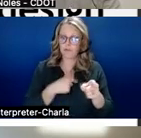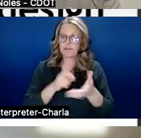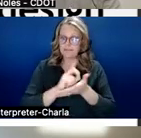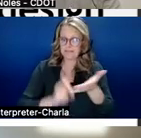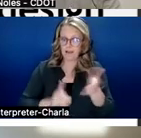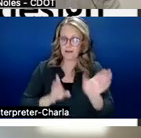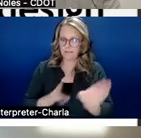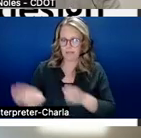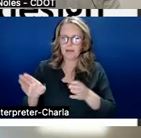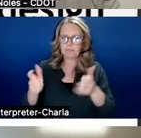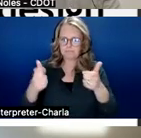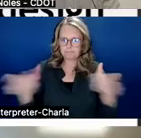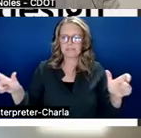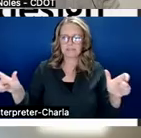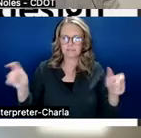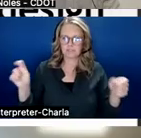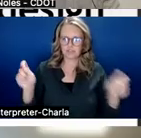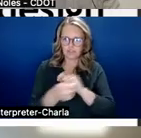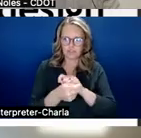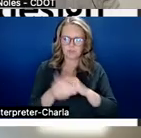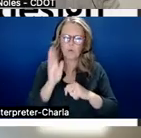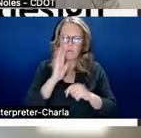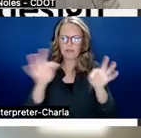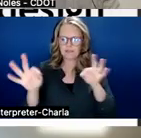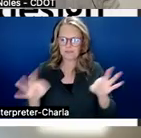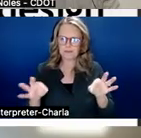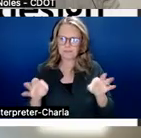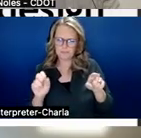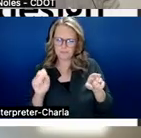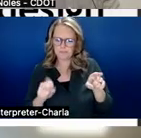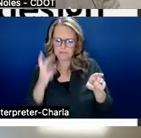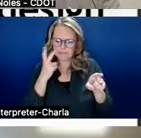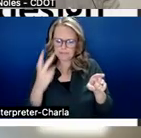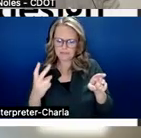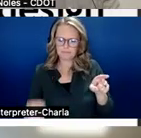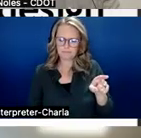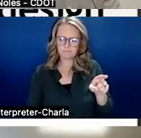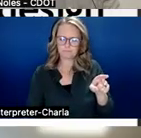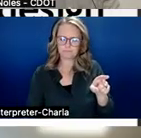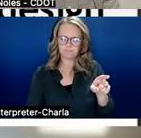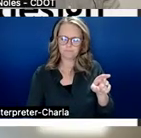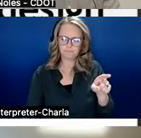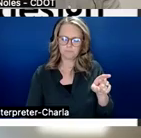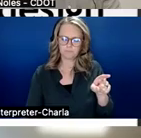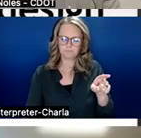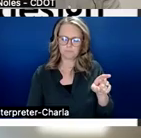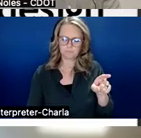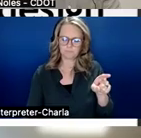So I'll go through them. So you can see the numbers on the rendering showing you